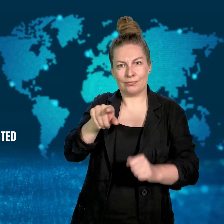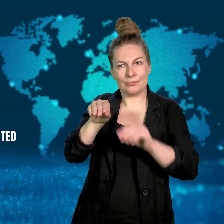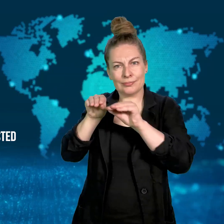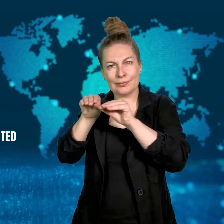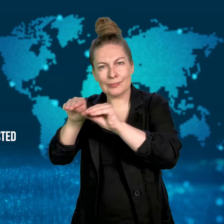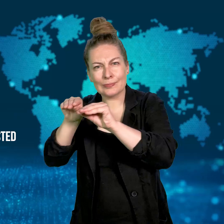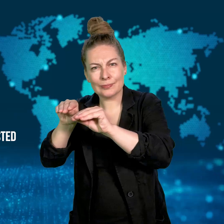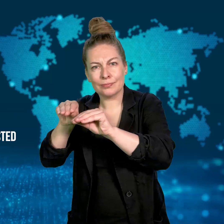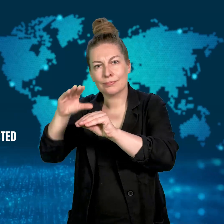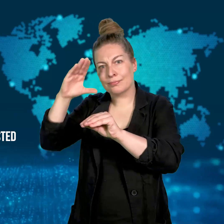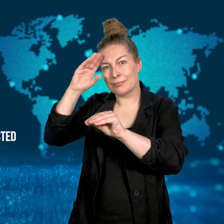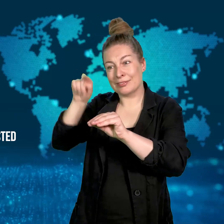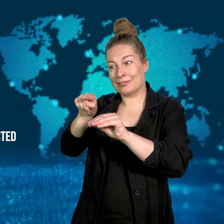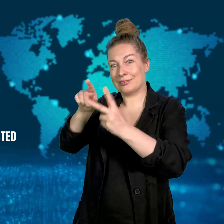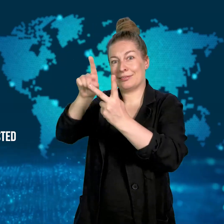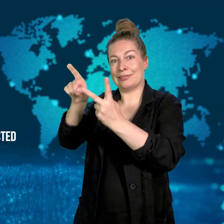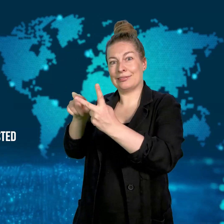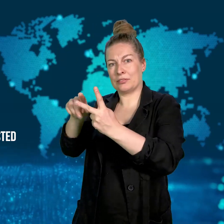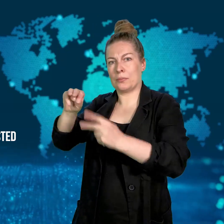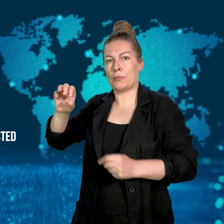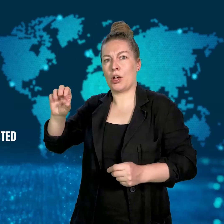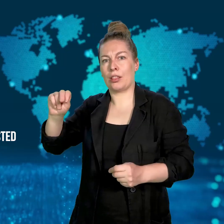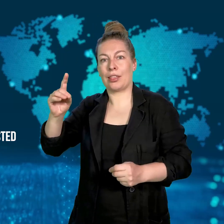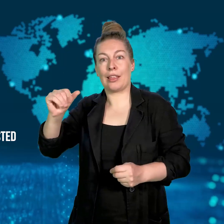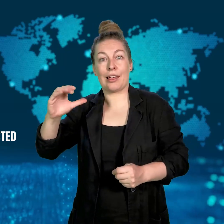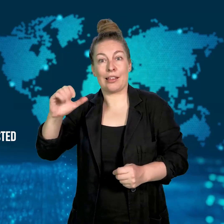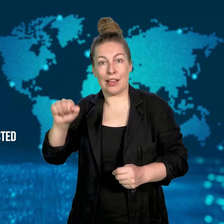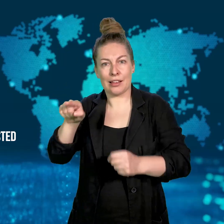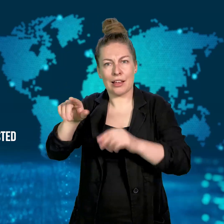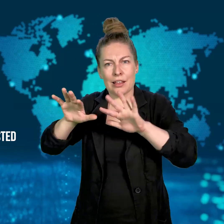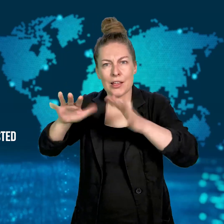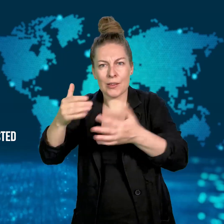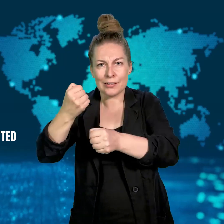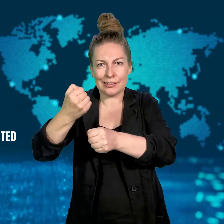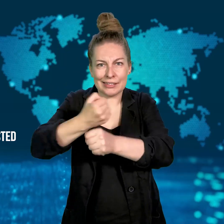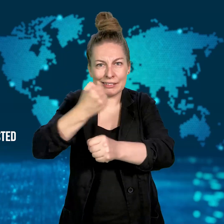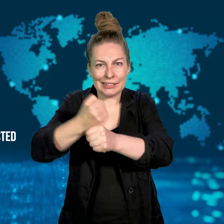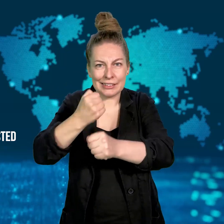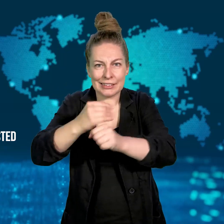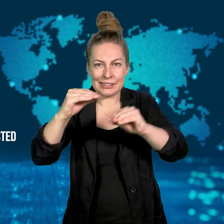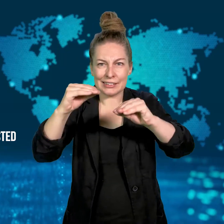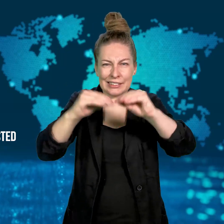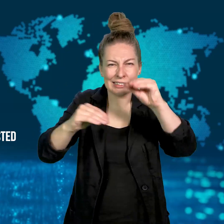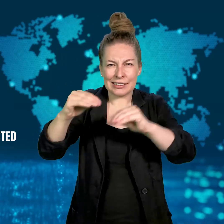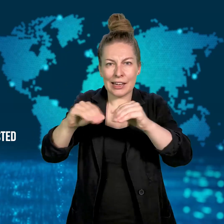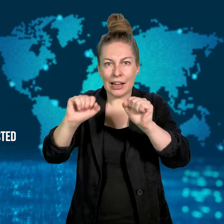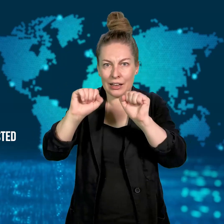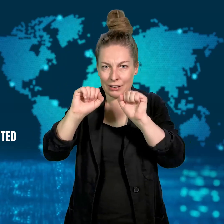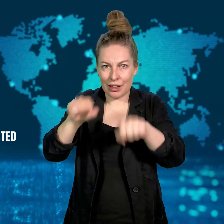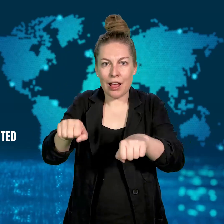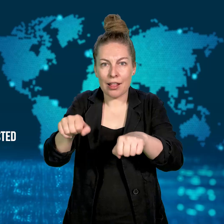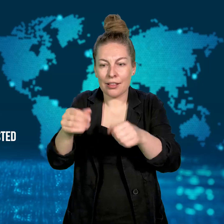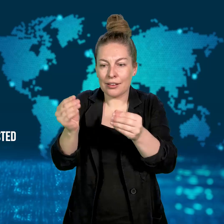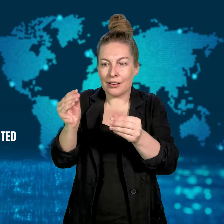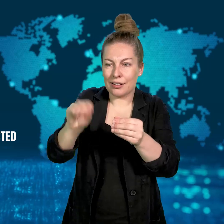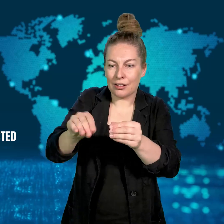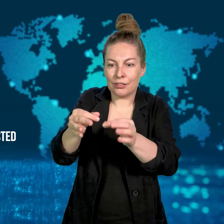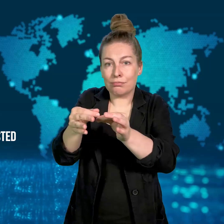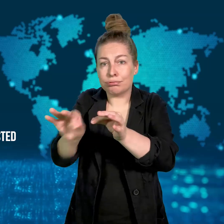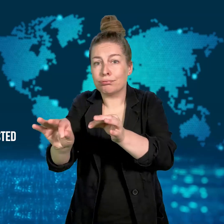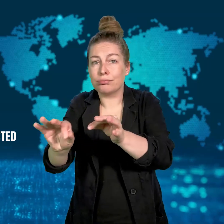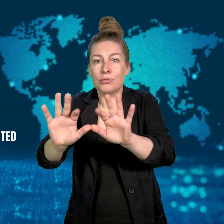Based on that evidence, the men apparently planned the fires for at least four months.